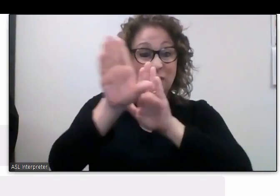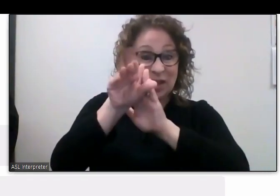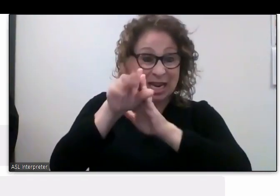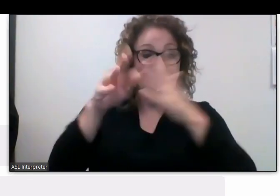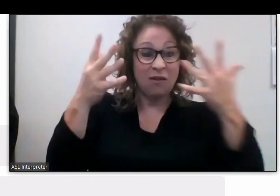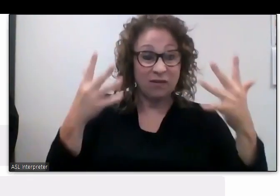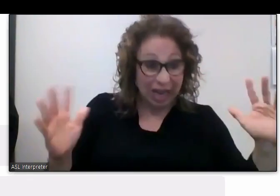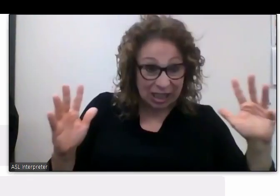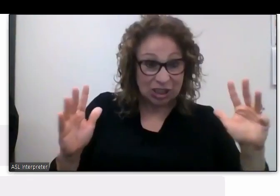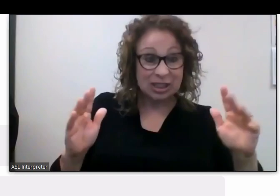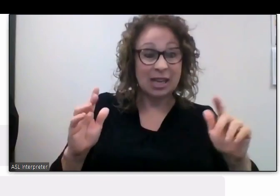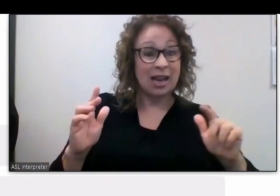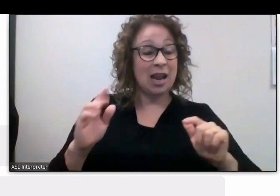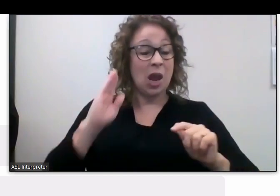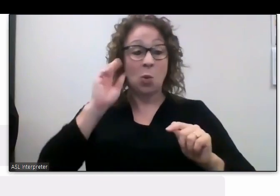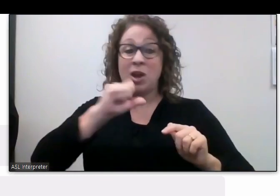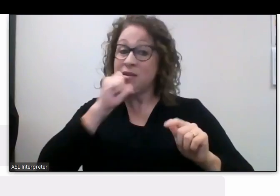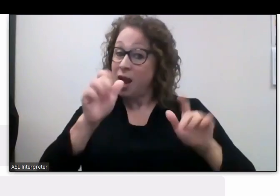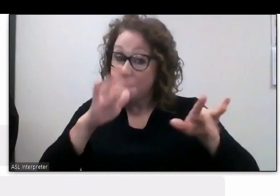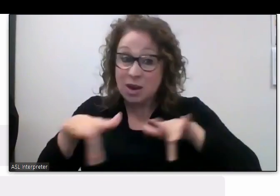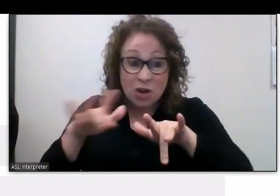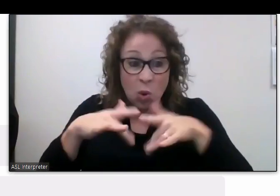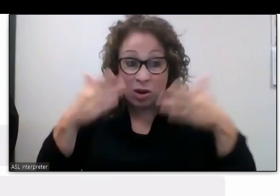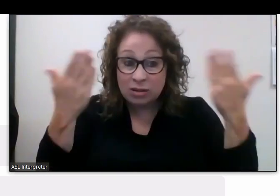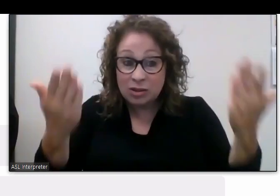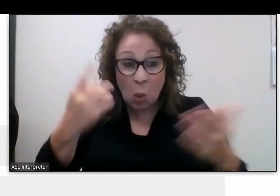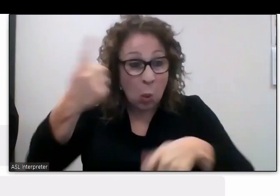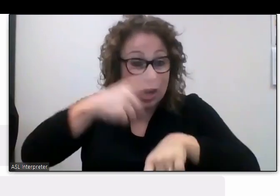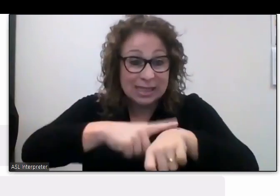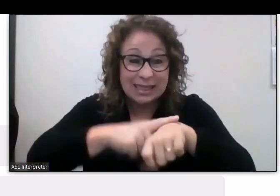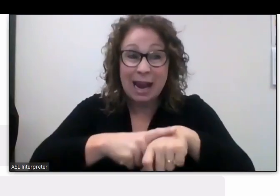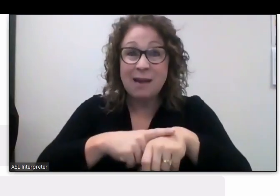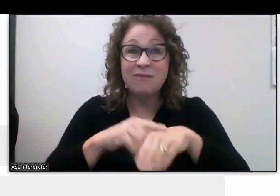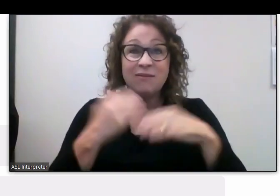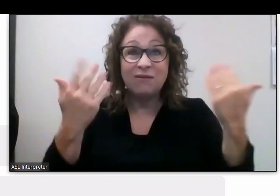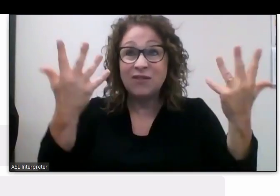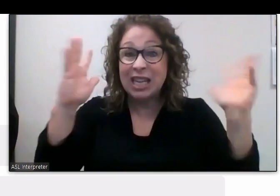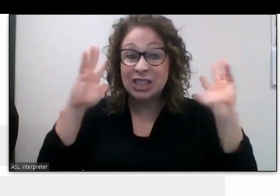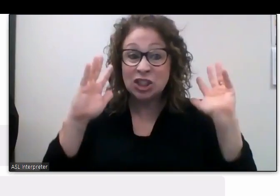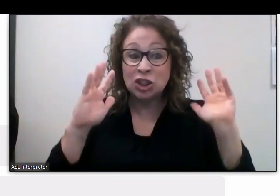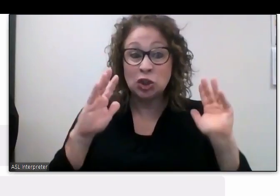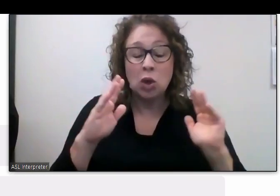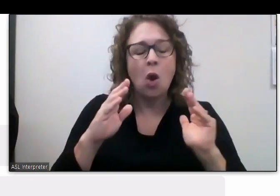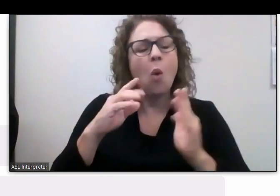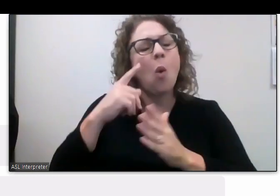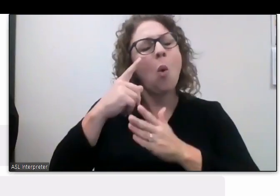Is it a live event that won't be recorded, just a one-time thing? And, what platform are you using?